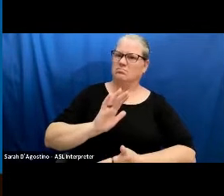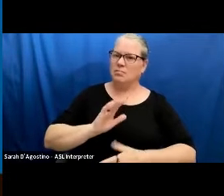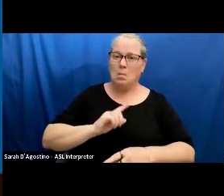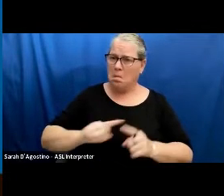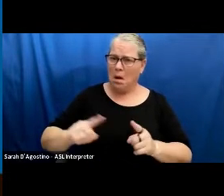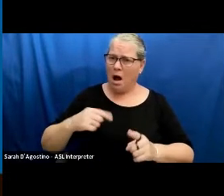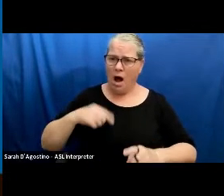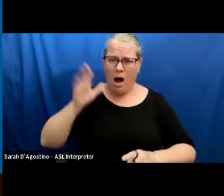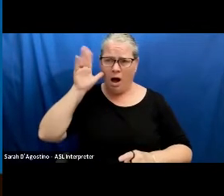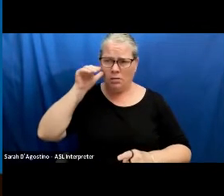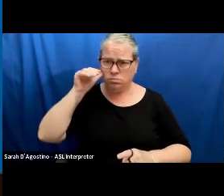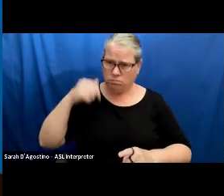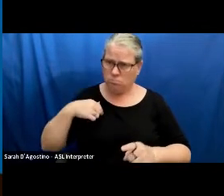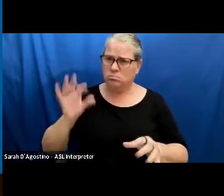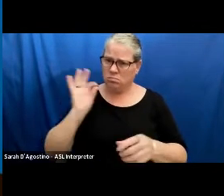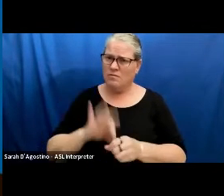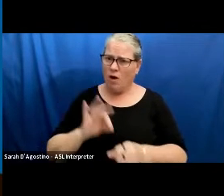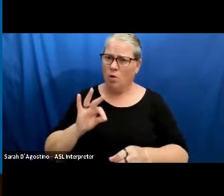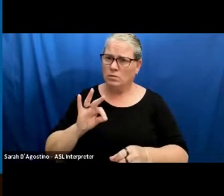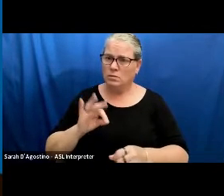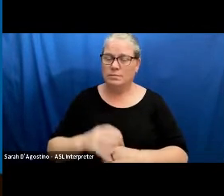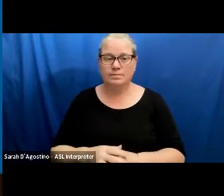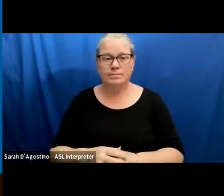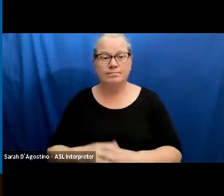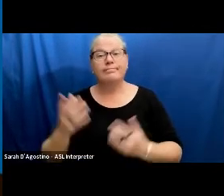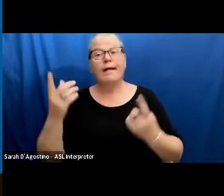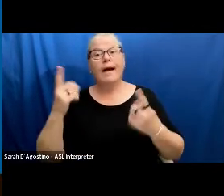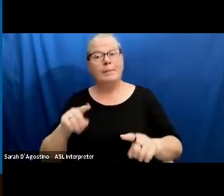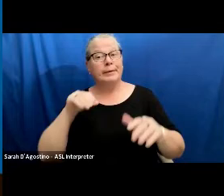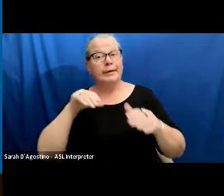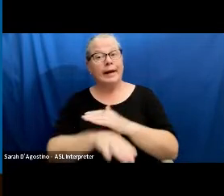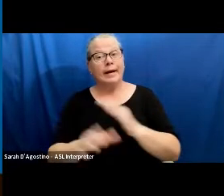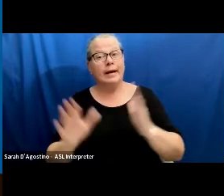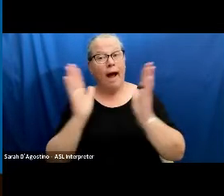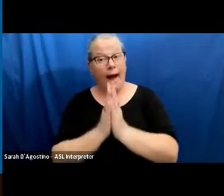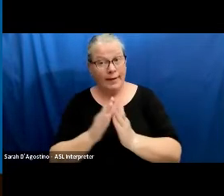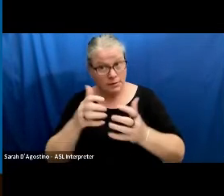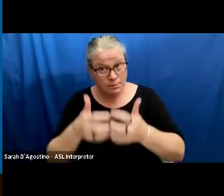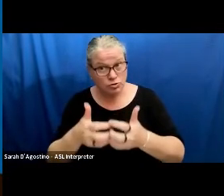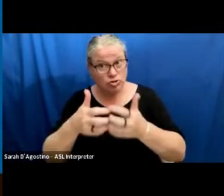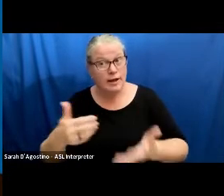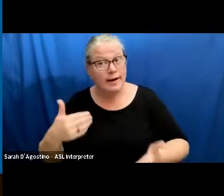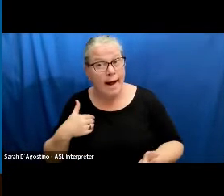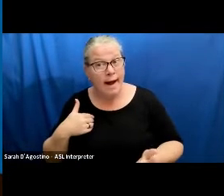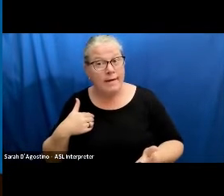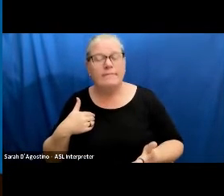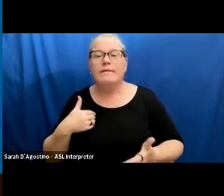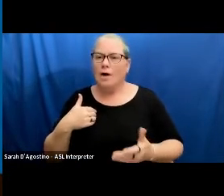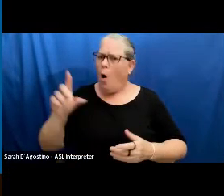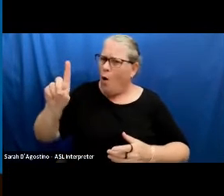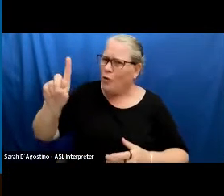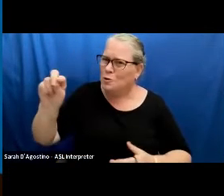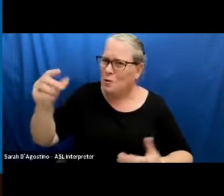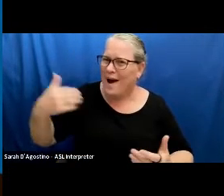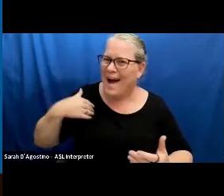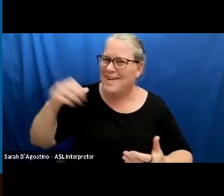said they did but they didn't know how to work it so i just had to have my mom help me like she's